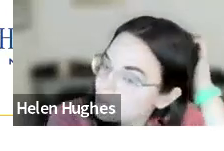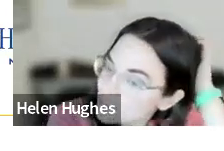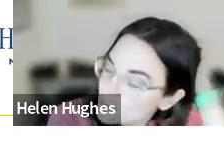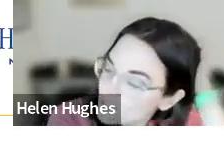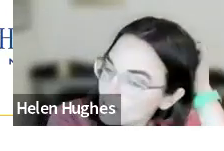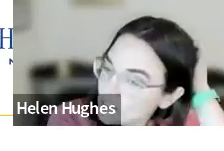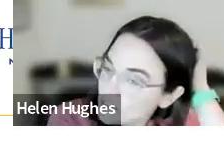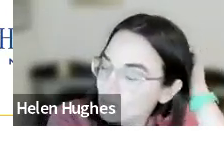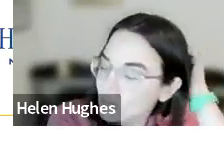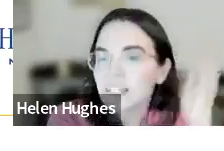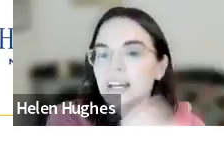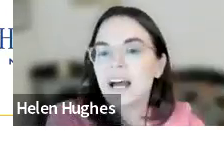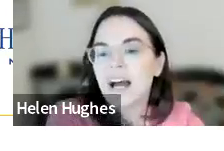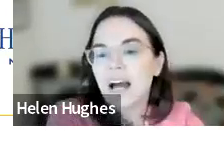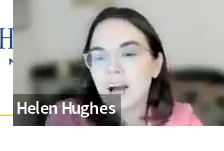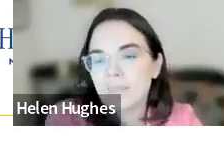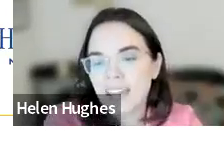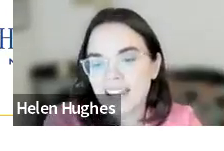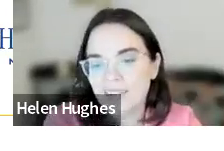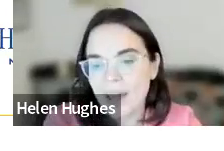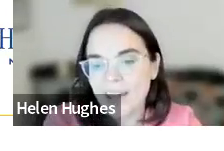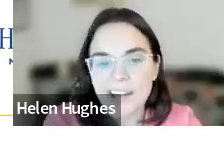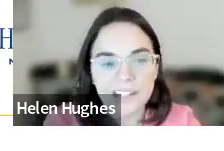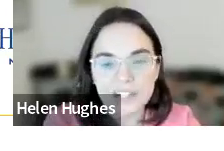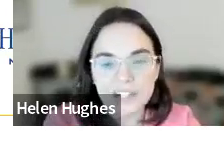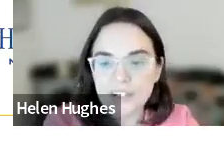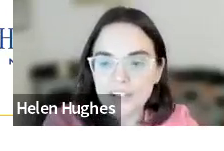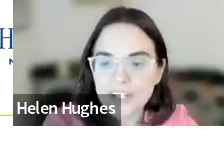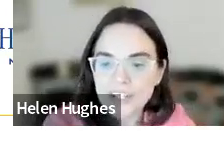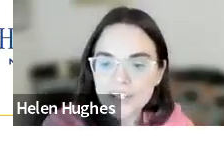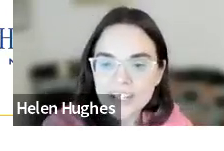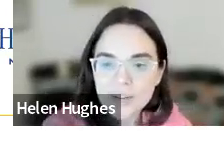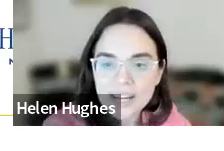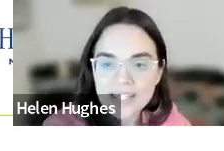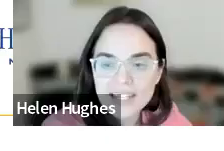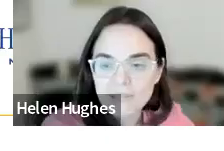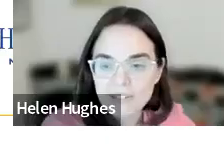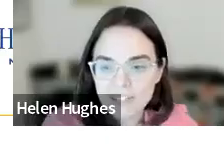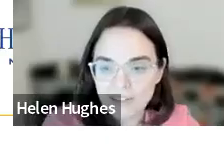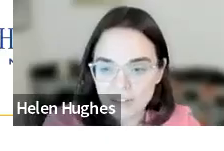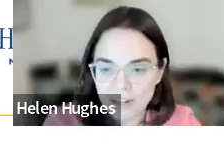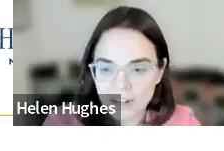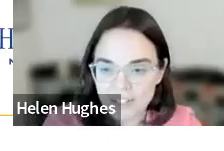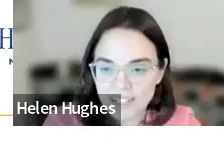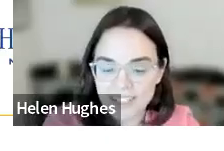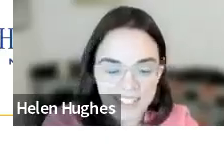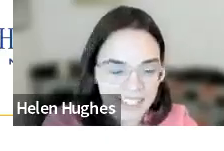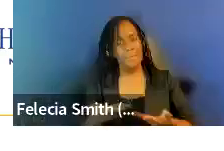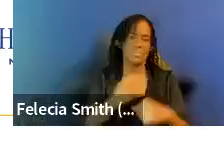ADHD and mental health and asthma follow-up. At the time,